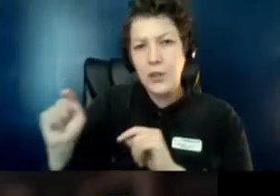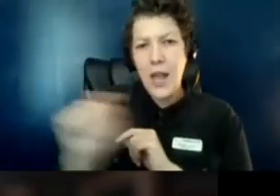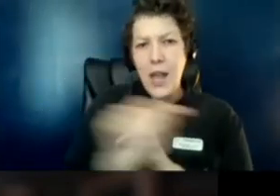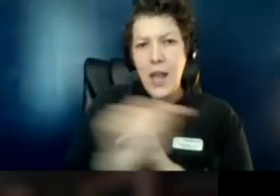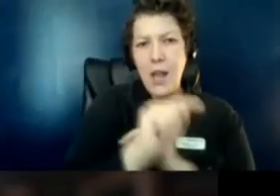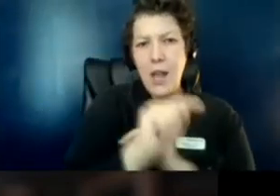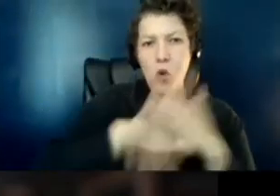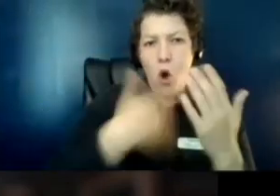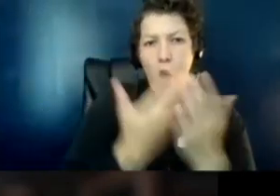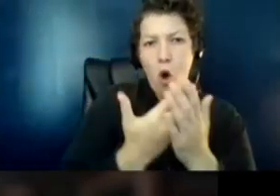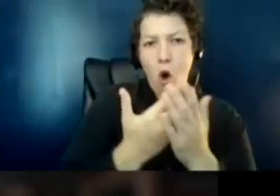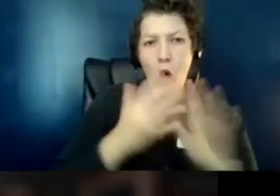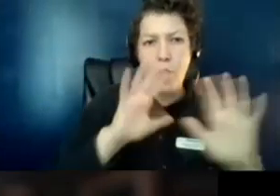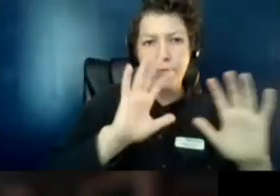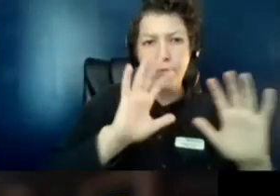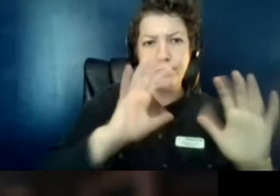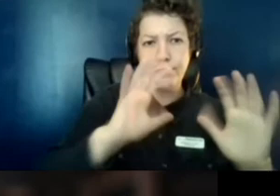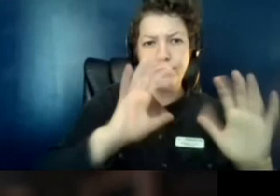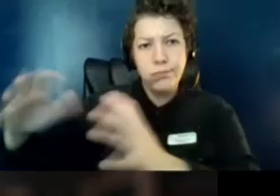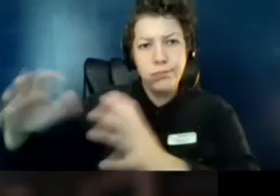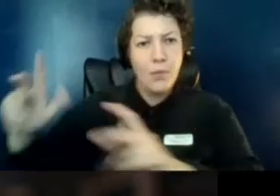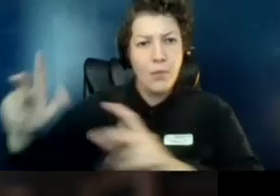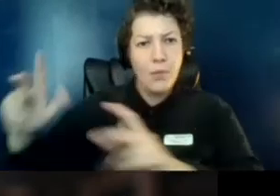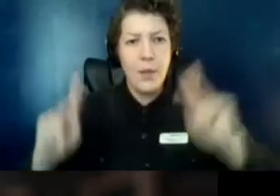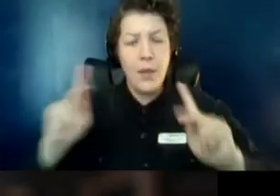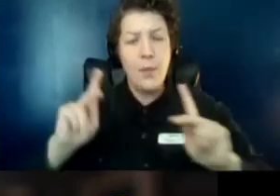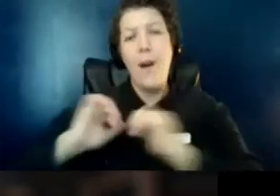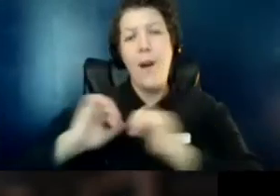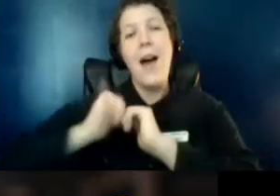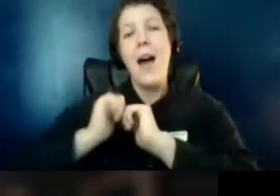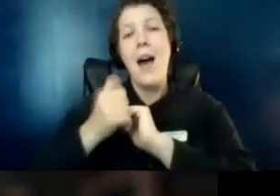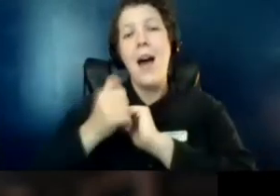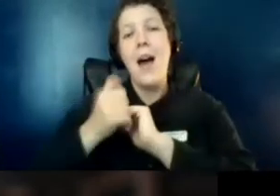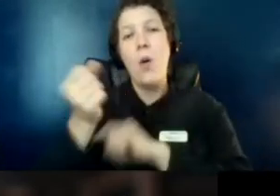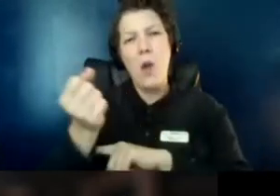only way to do that really is to spend time with the people you're designing for and to